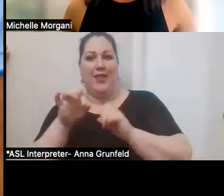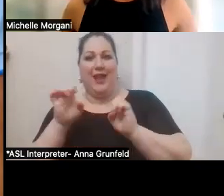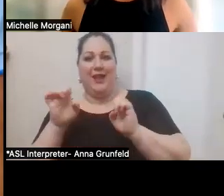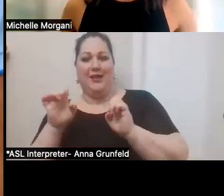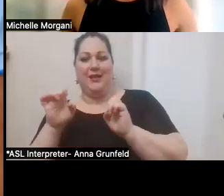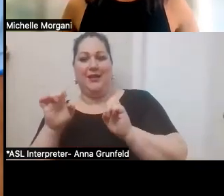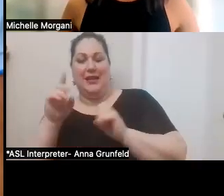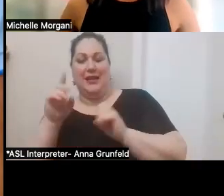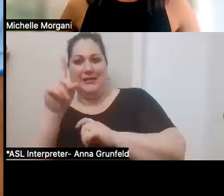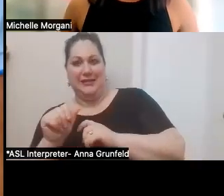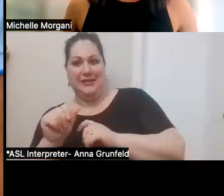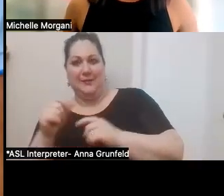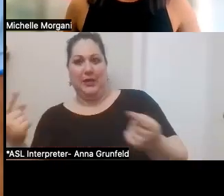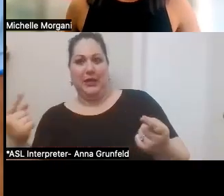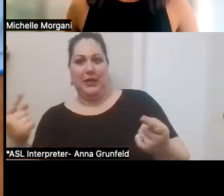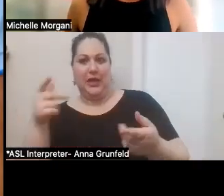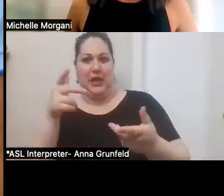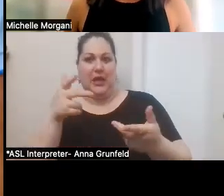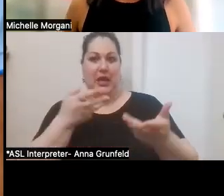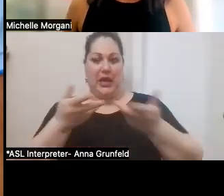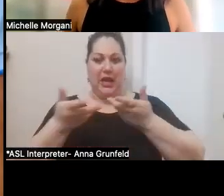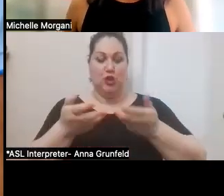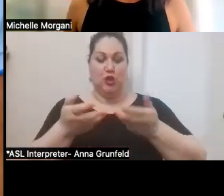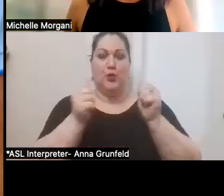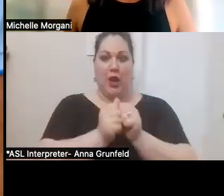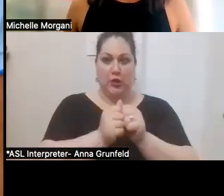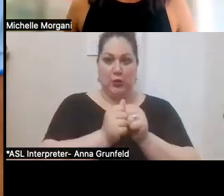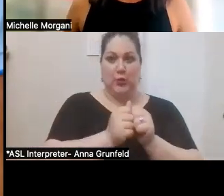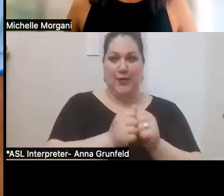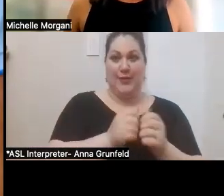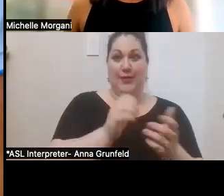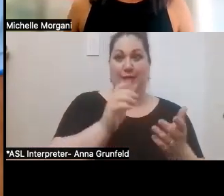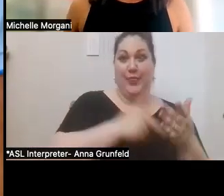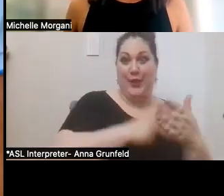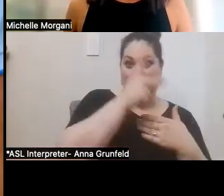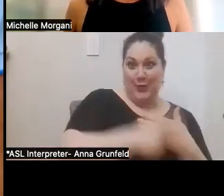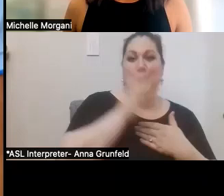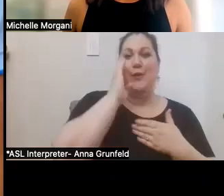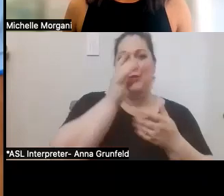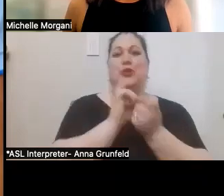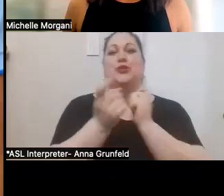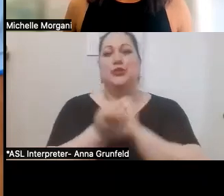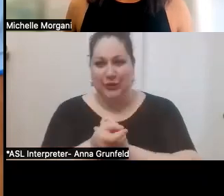And so, ways of accommodating that the student has experienced before may no longer work.